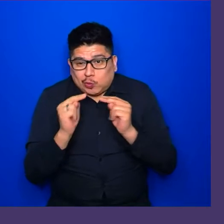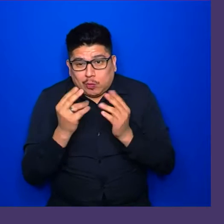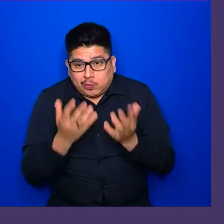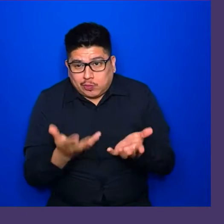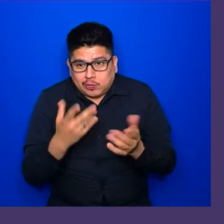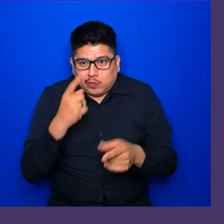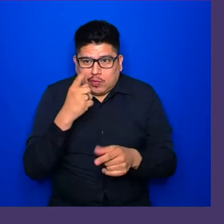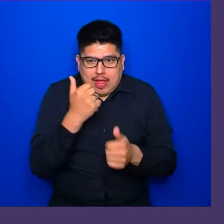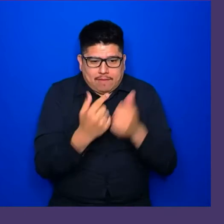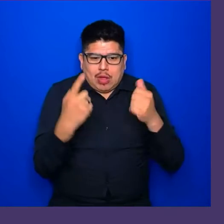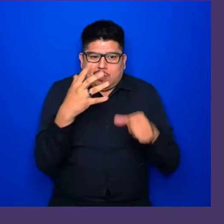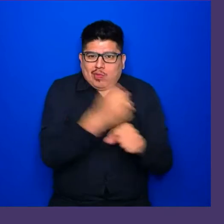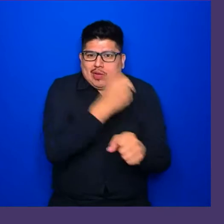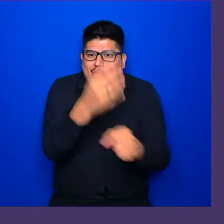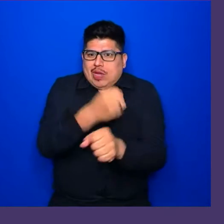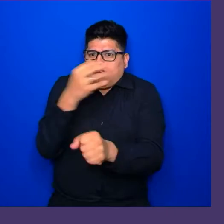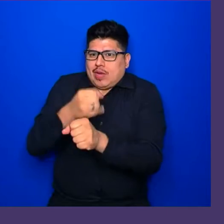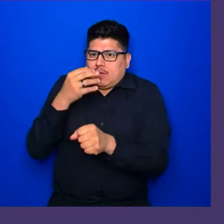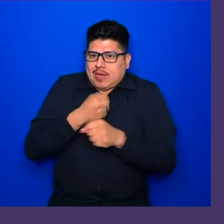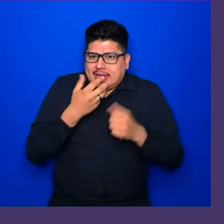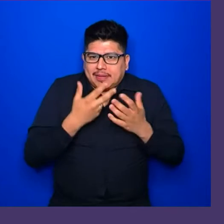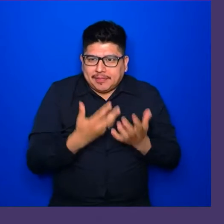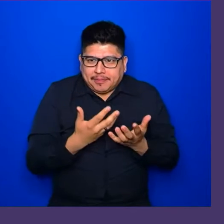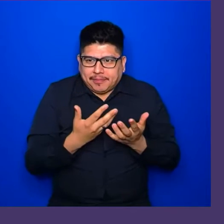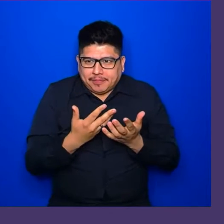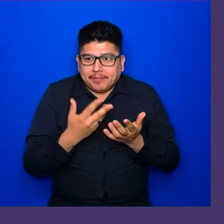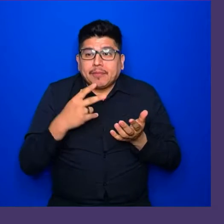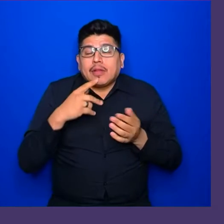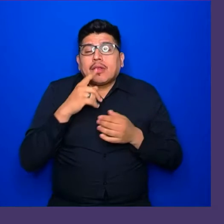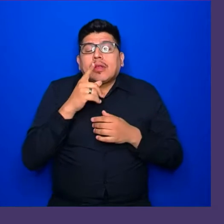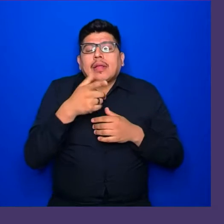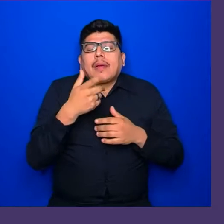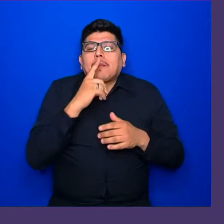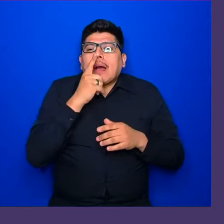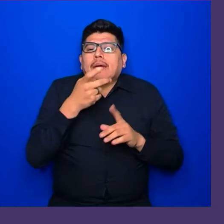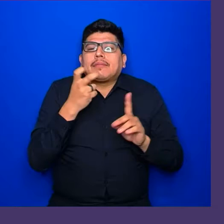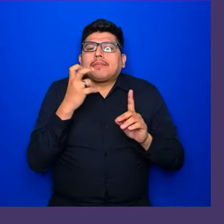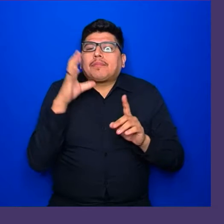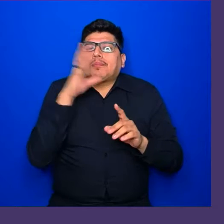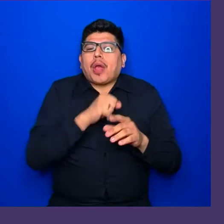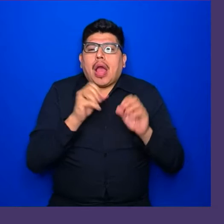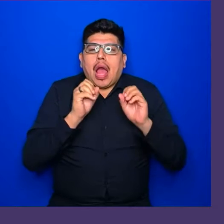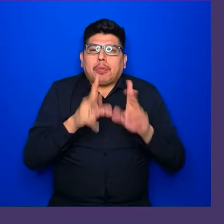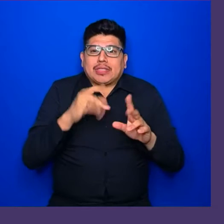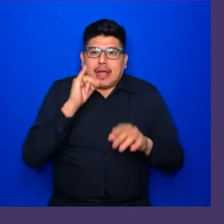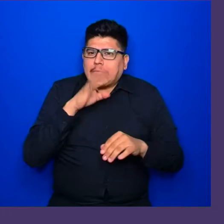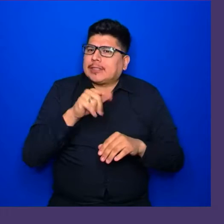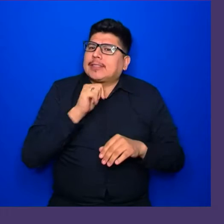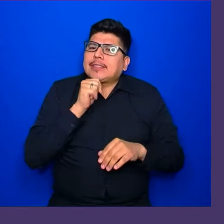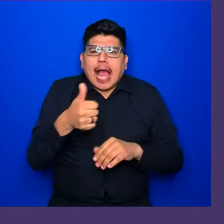I think you're missing an opportunity if you don't fully access what's out there.